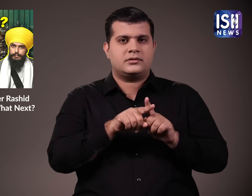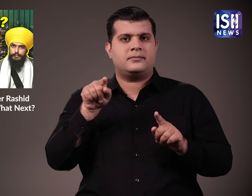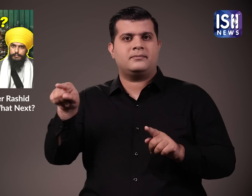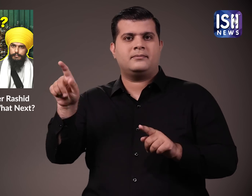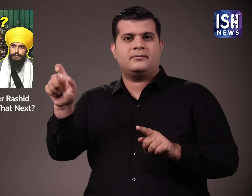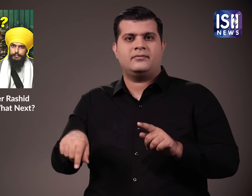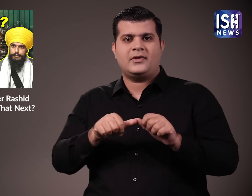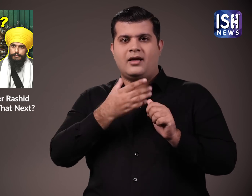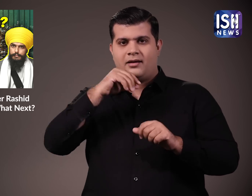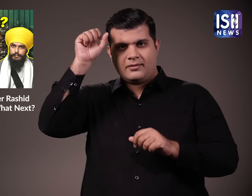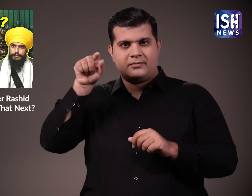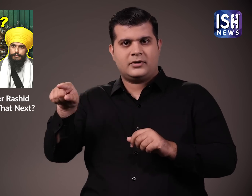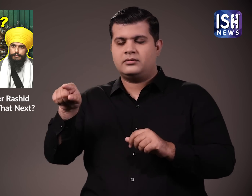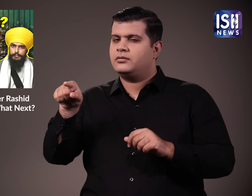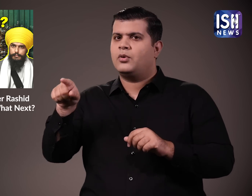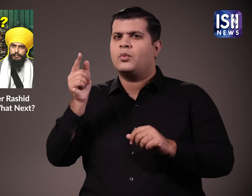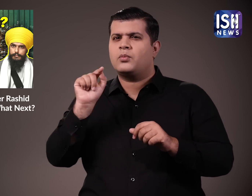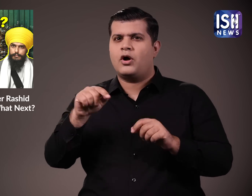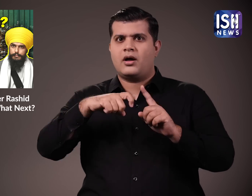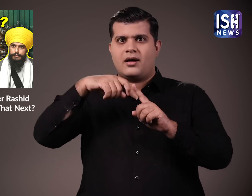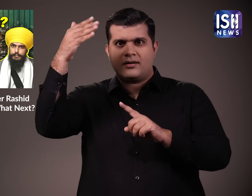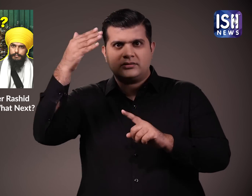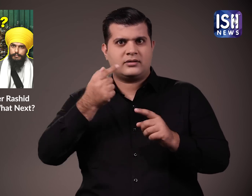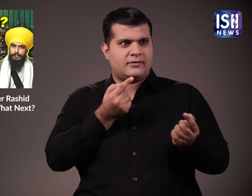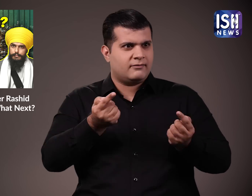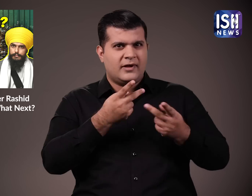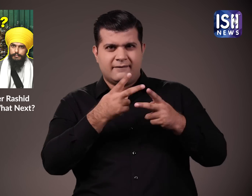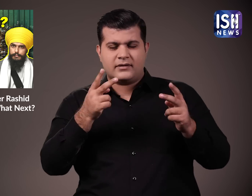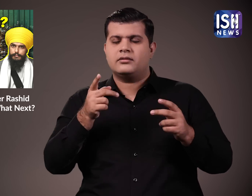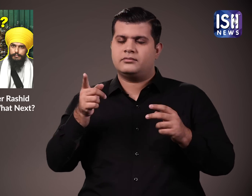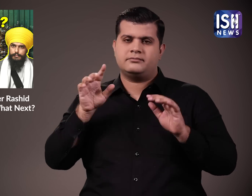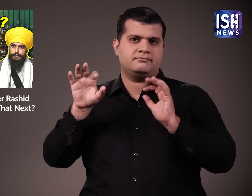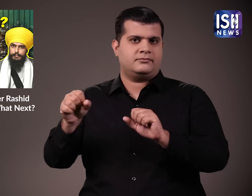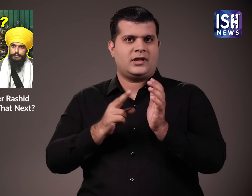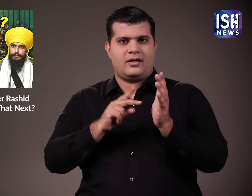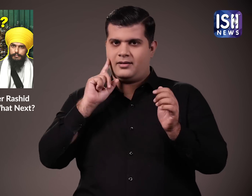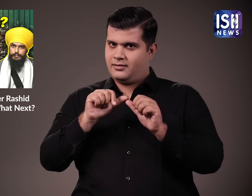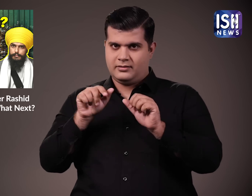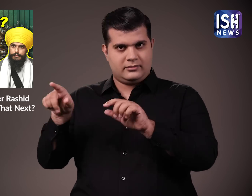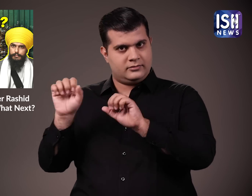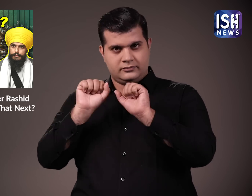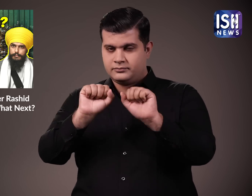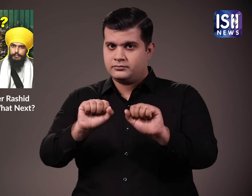Similarly, Singh was arrested by the NIA for instigating people in support of Khalistan.